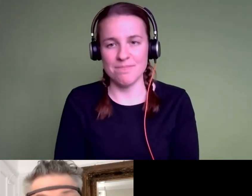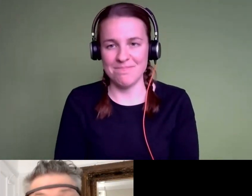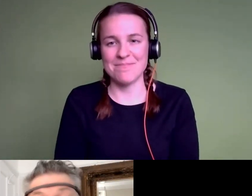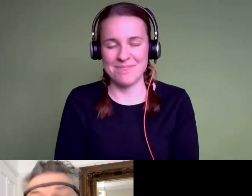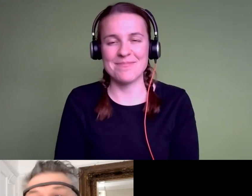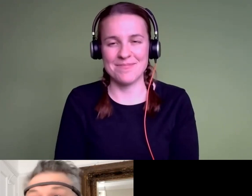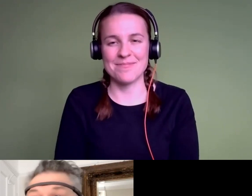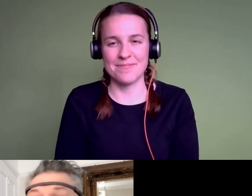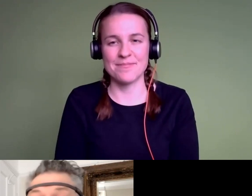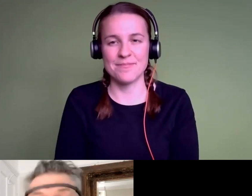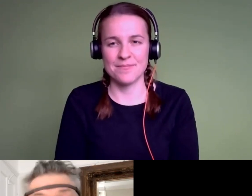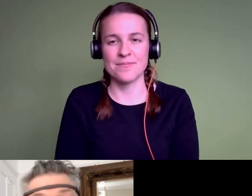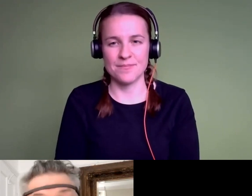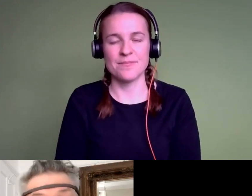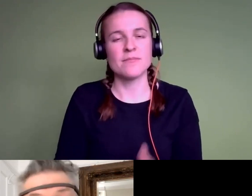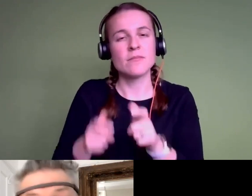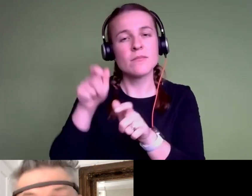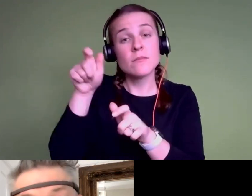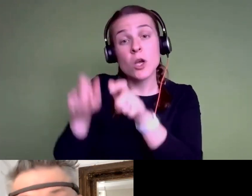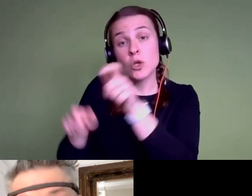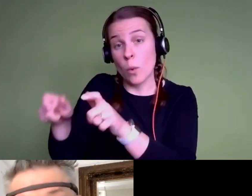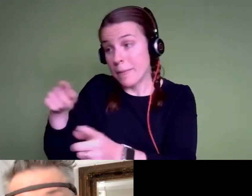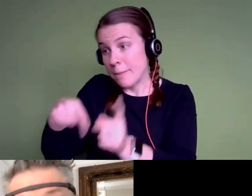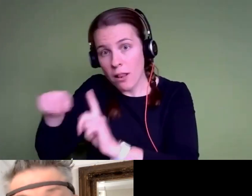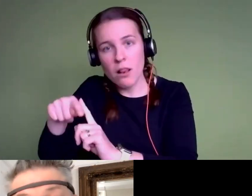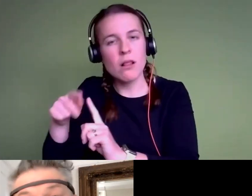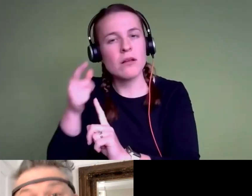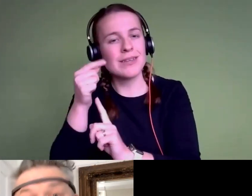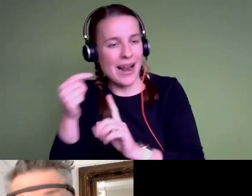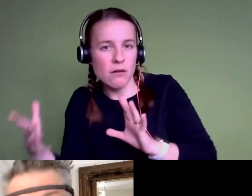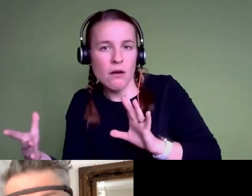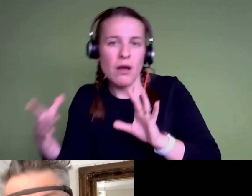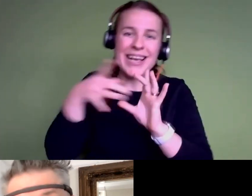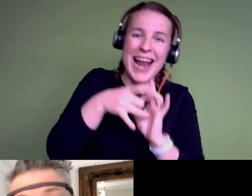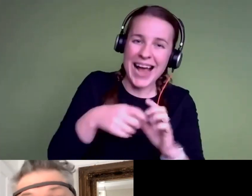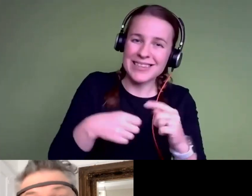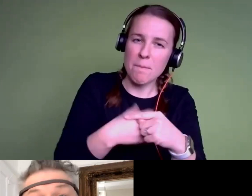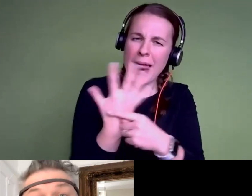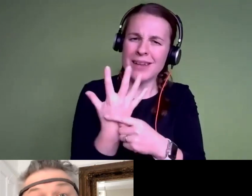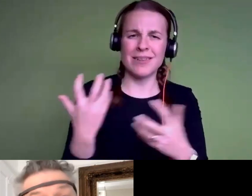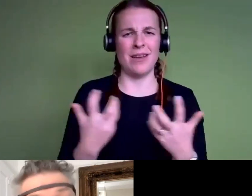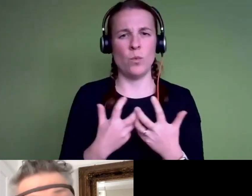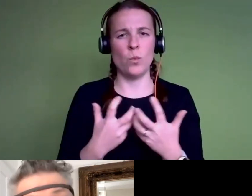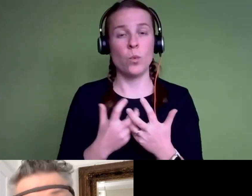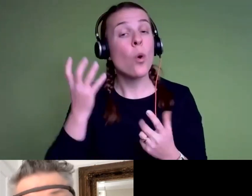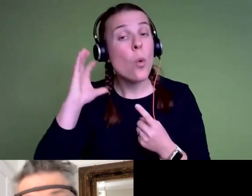course. So, internal garden is a very simple idea. It allows individuals to connect with plants